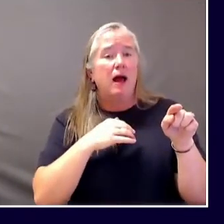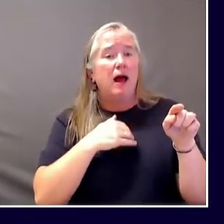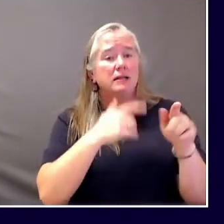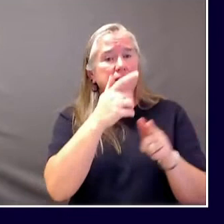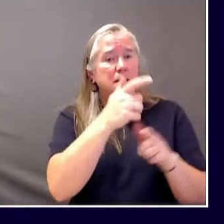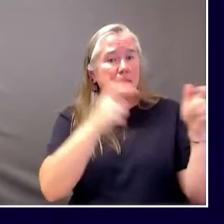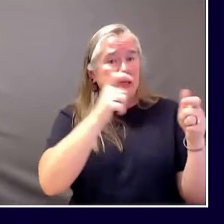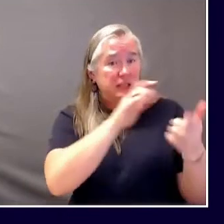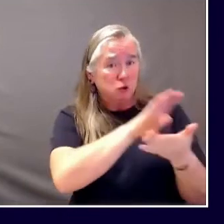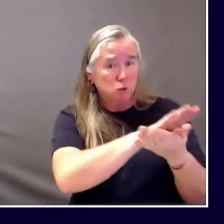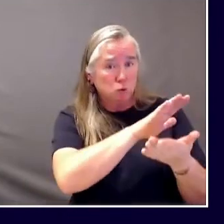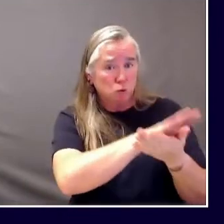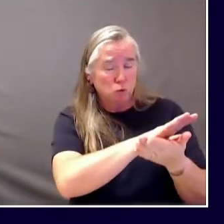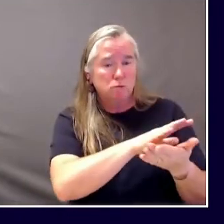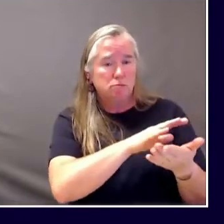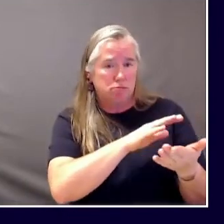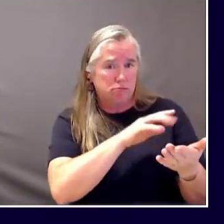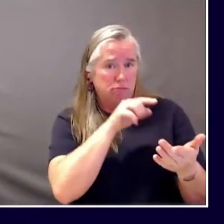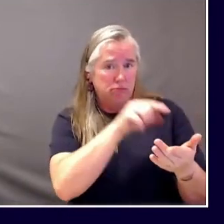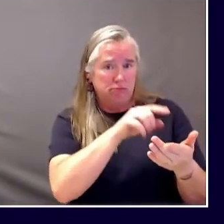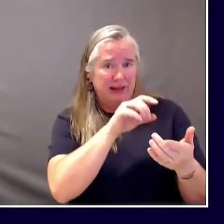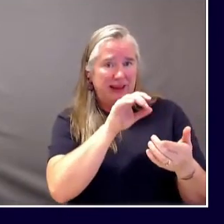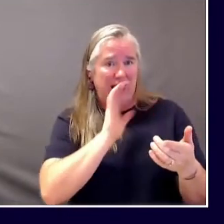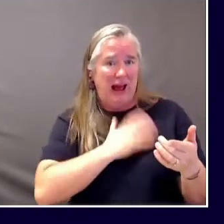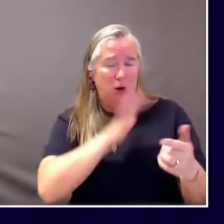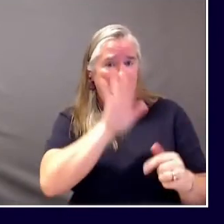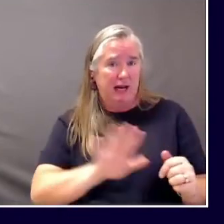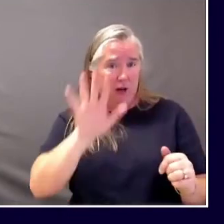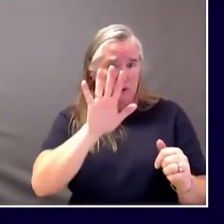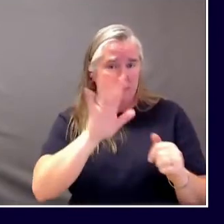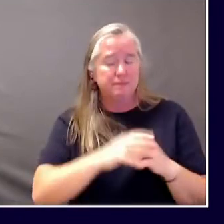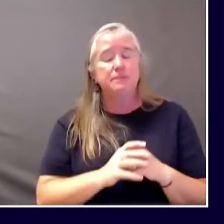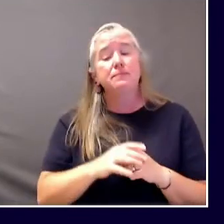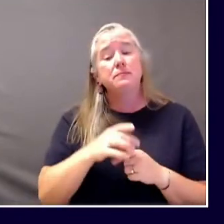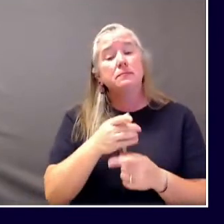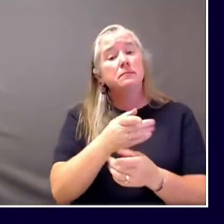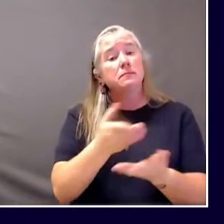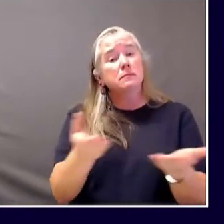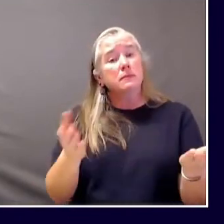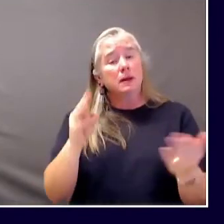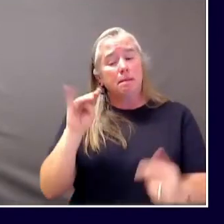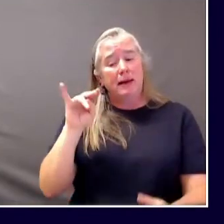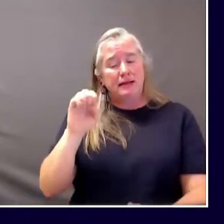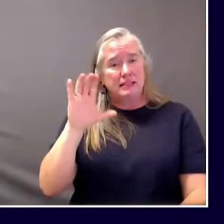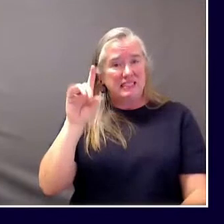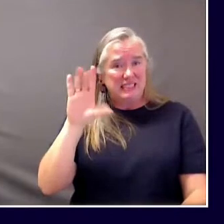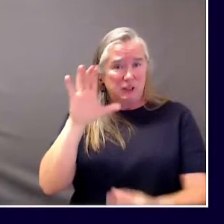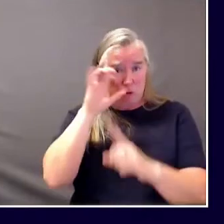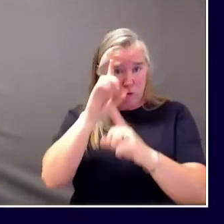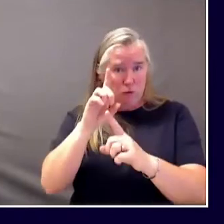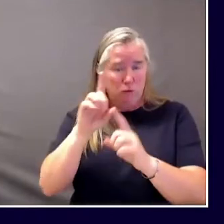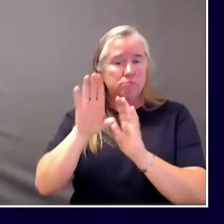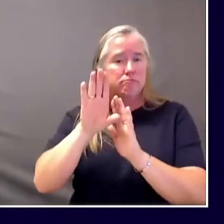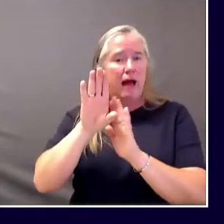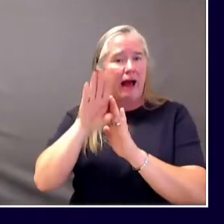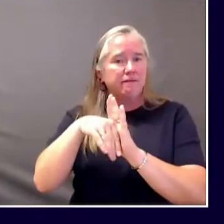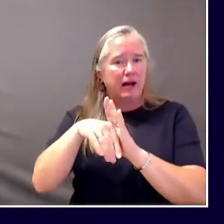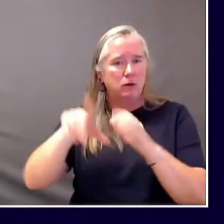student population I know the CDC aspires to have